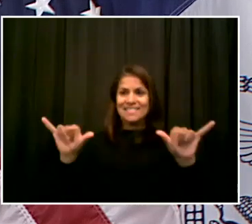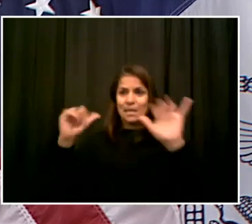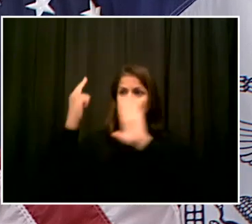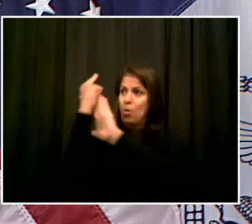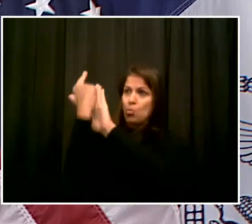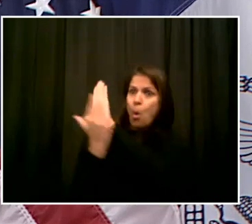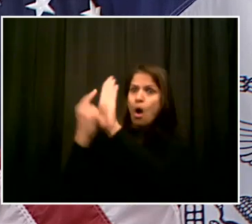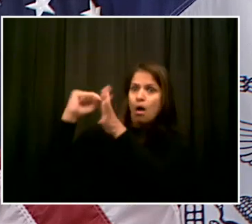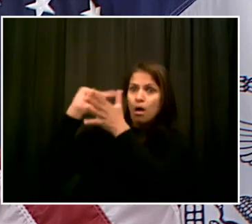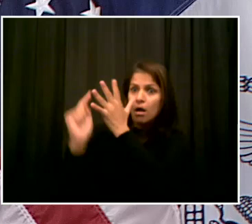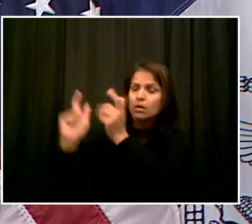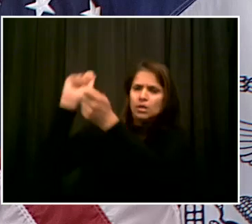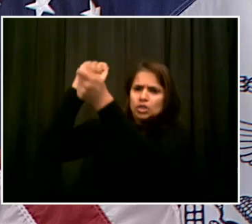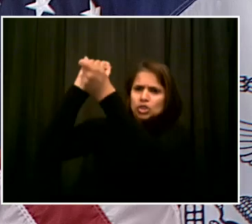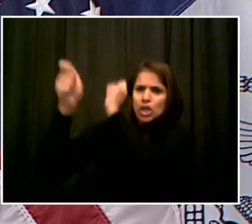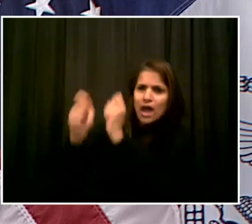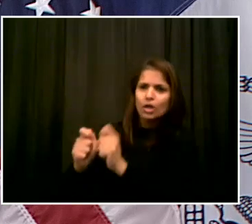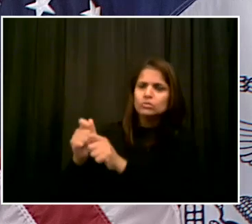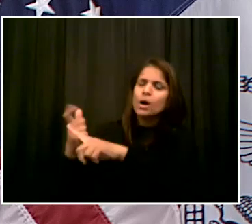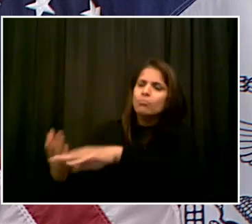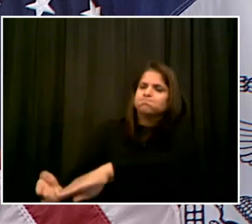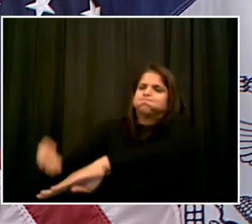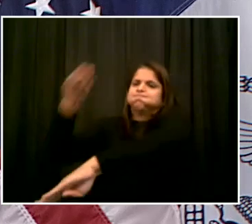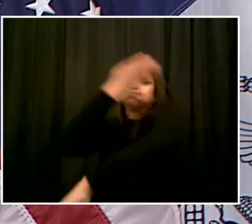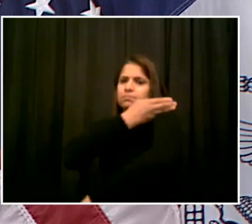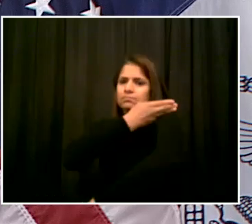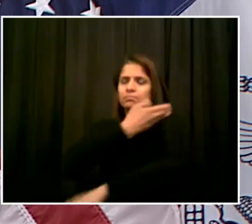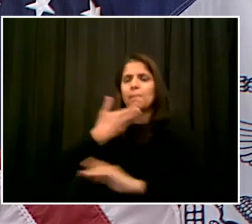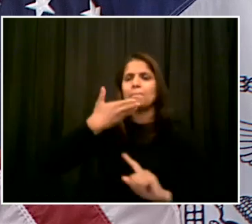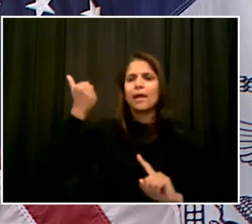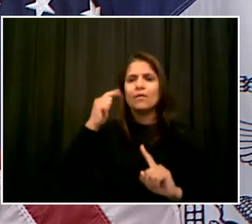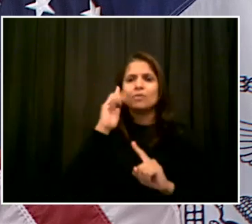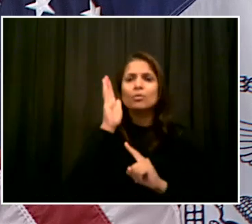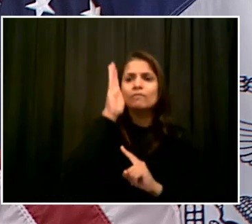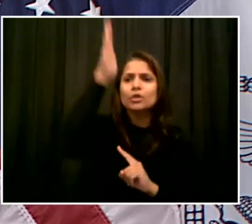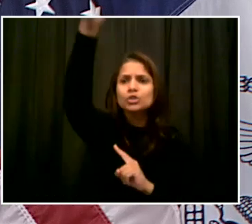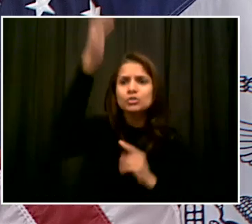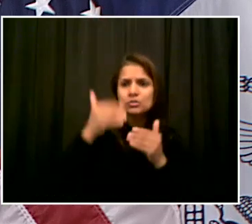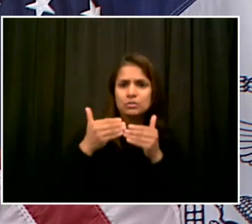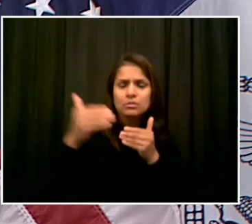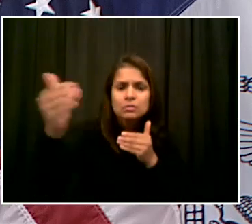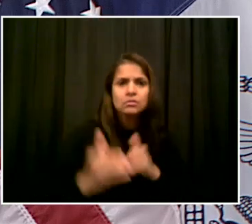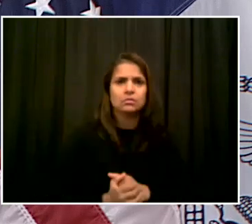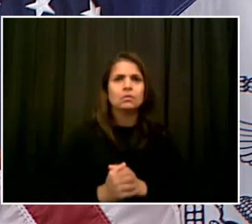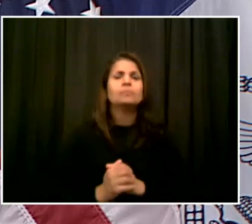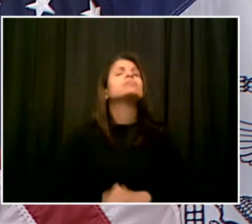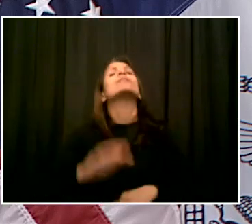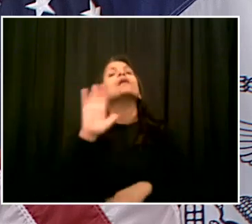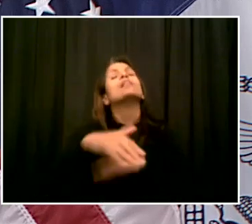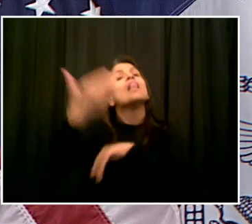I WANT PEOPLE TO HEAR IT ROFMO YU AND I WAS ALL OVER TALKIG NTO HET COMMISSIONERS